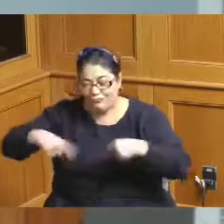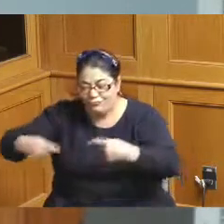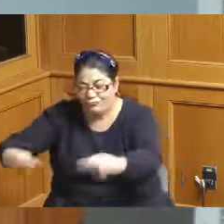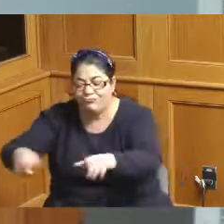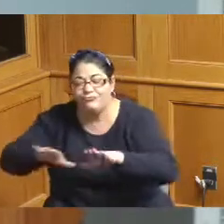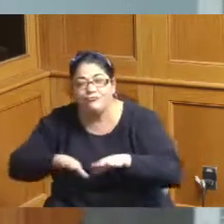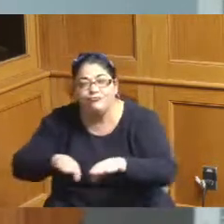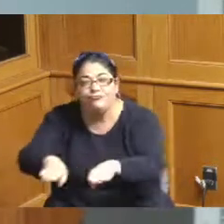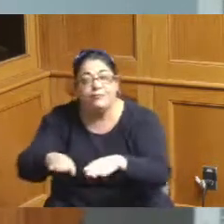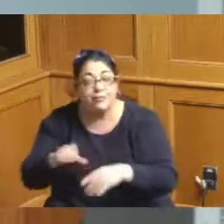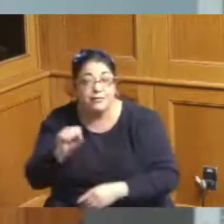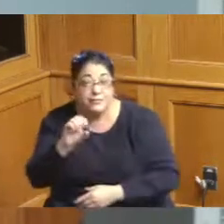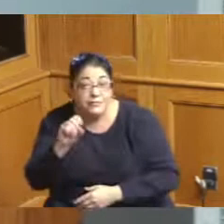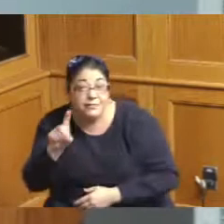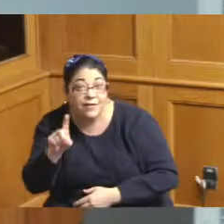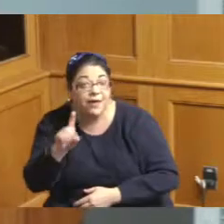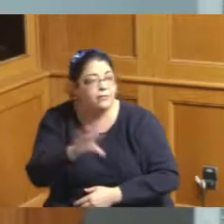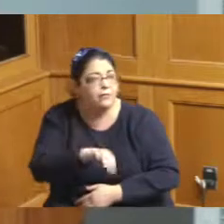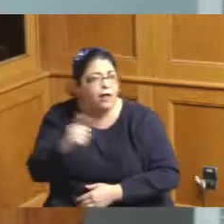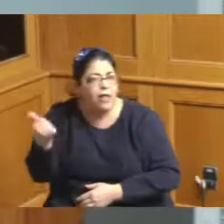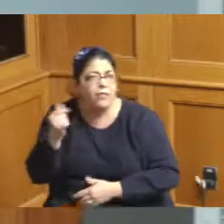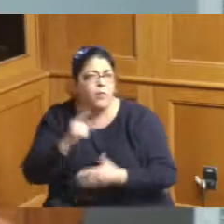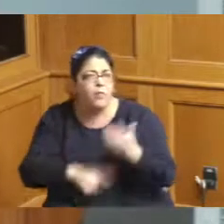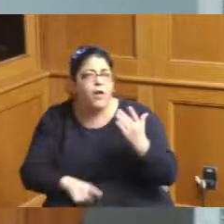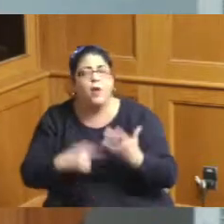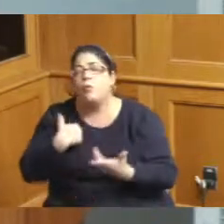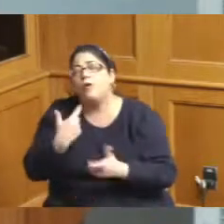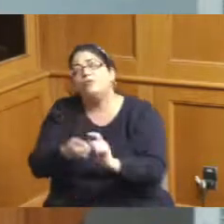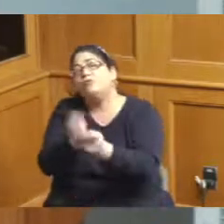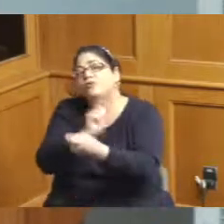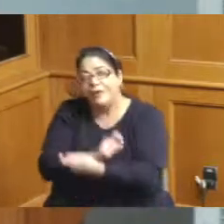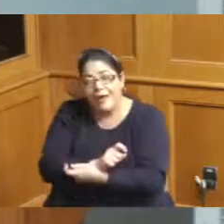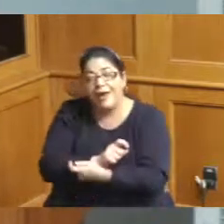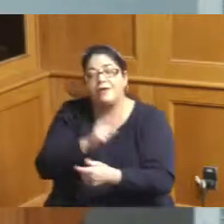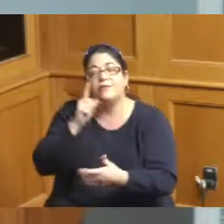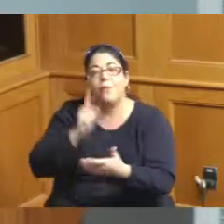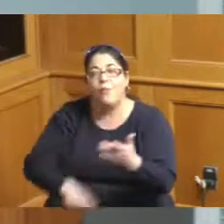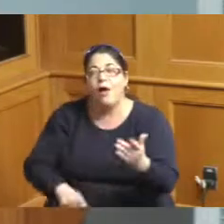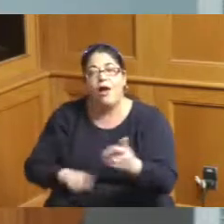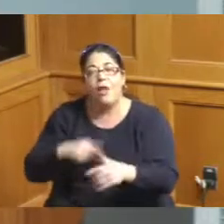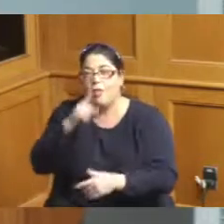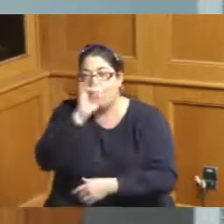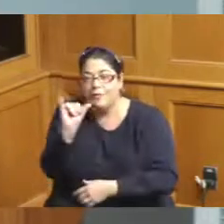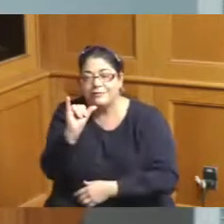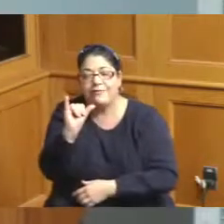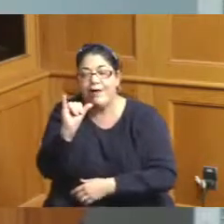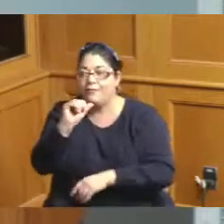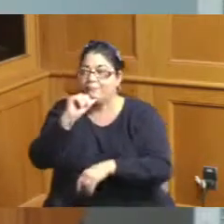there options you know a particular material could we substitute different material that would give